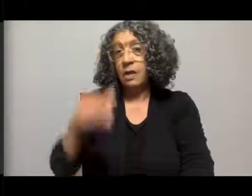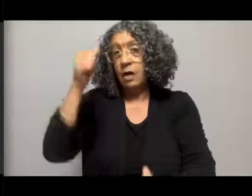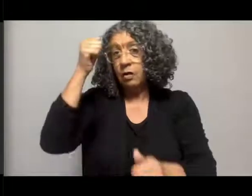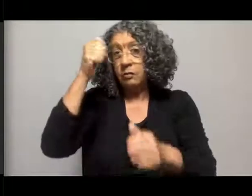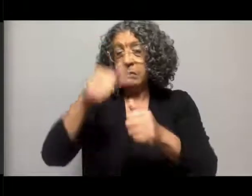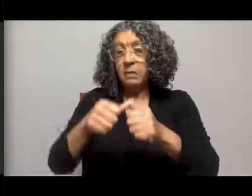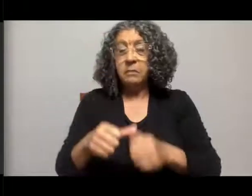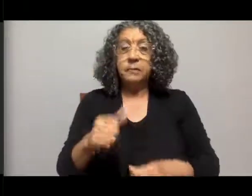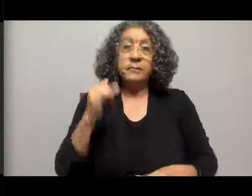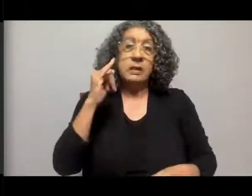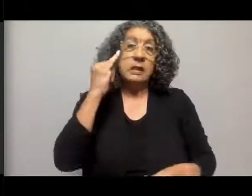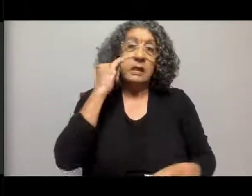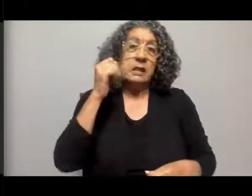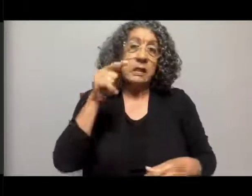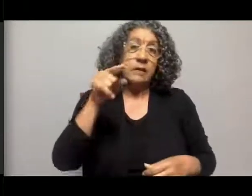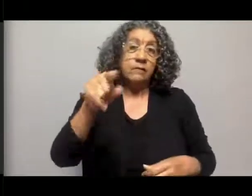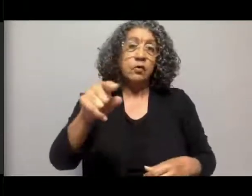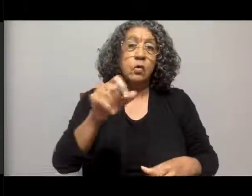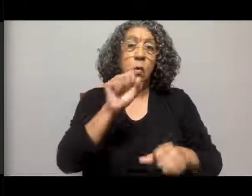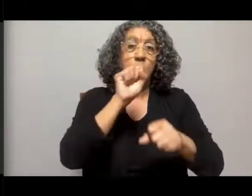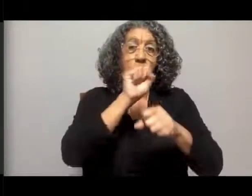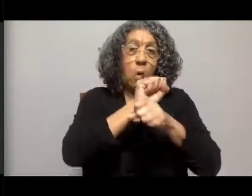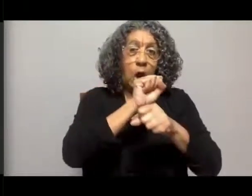Here's a tip remember...